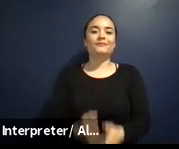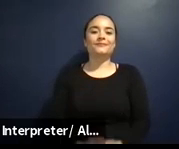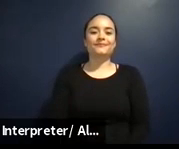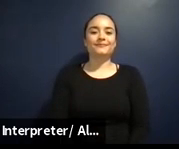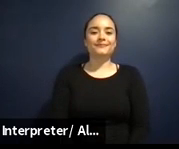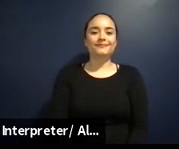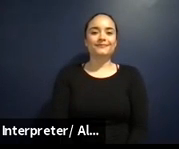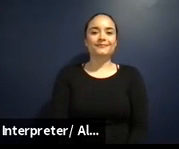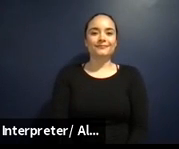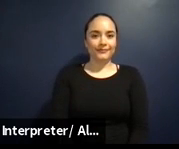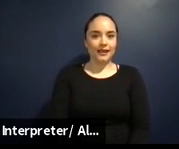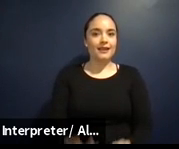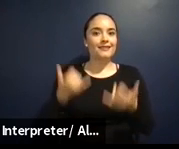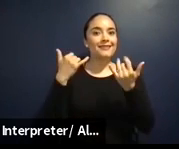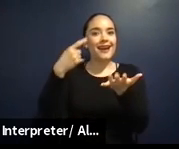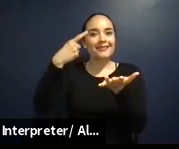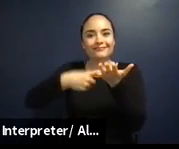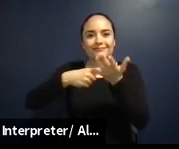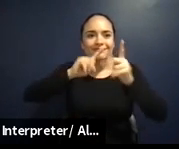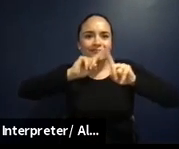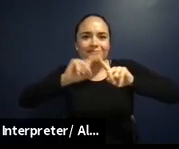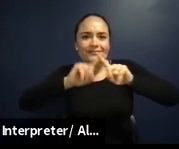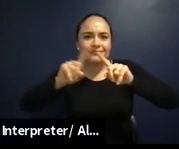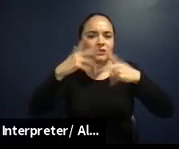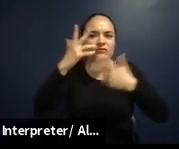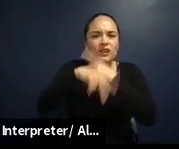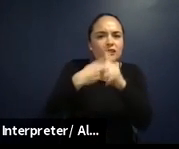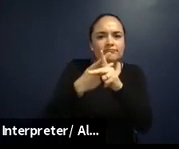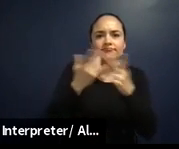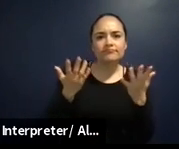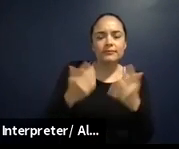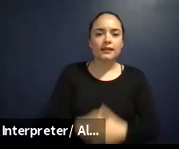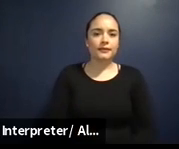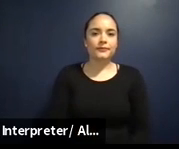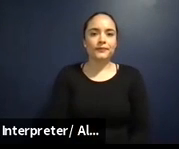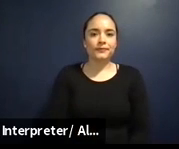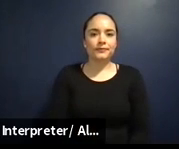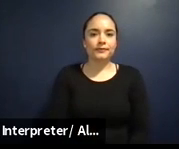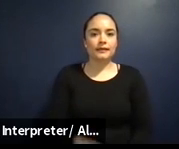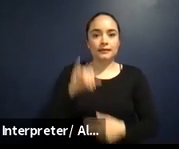start with igneous rocks. Where do we get igneous rocks, Kim? [Kim]: So igneous rocks are from volcanoes. So